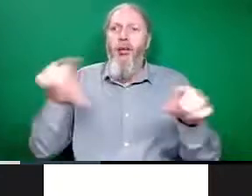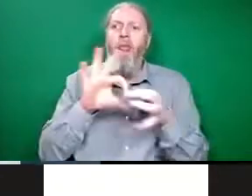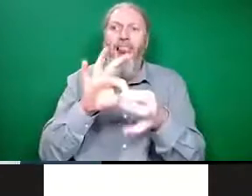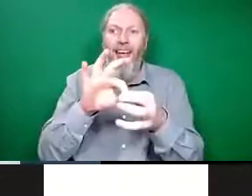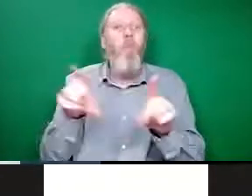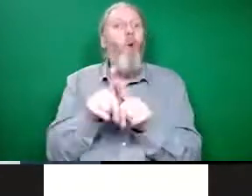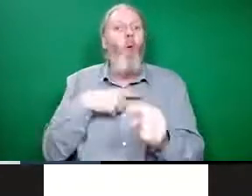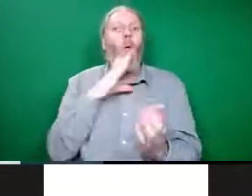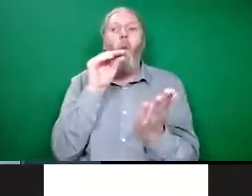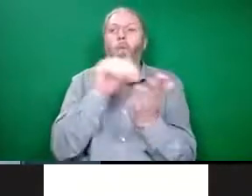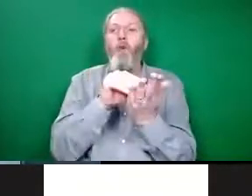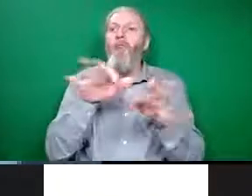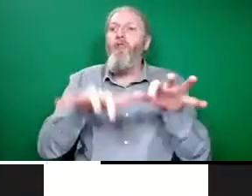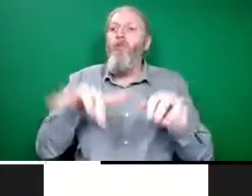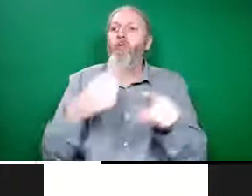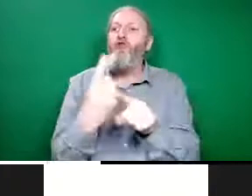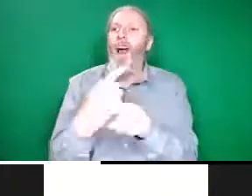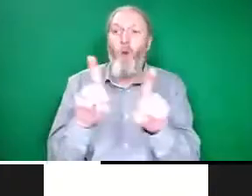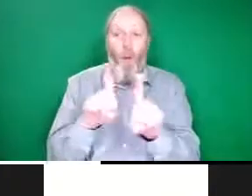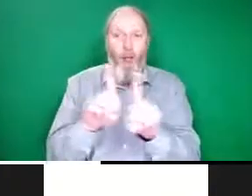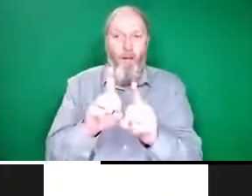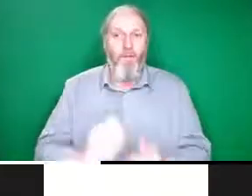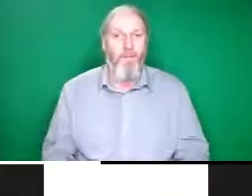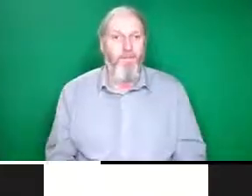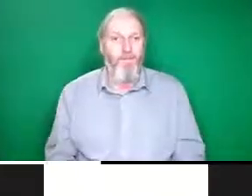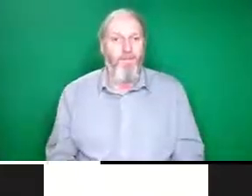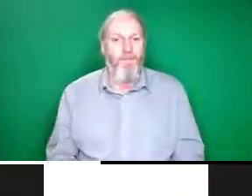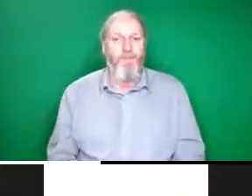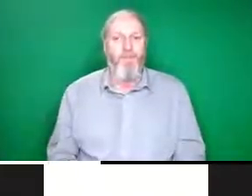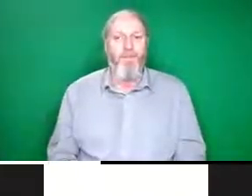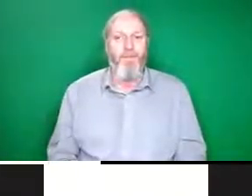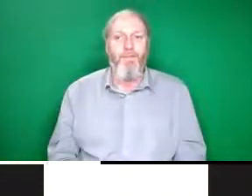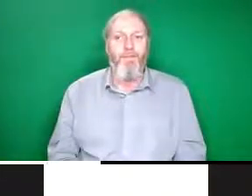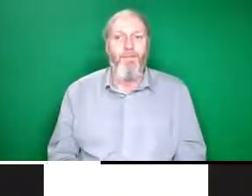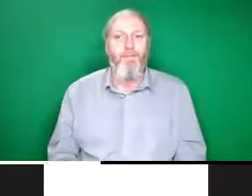I will hand over to you, Holly. Thanks very much, Hazel.